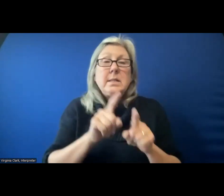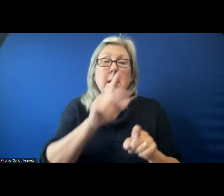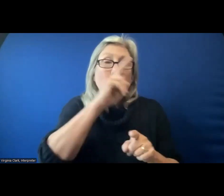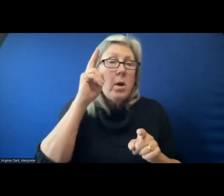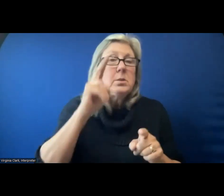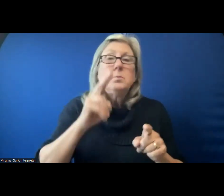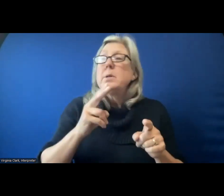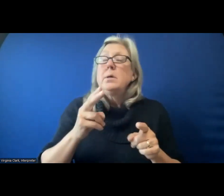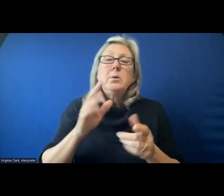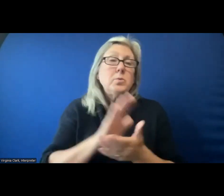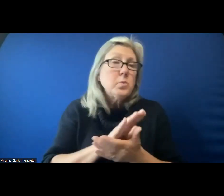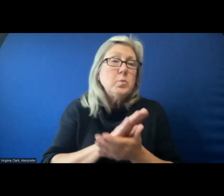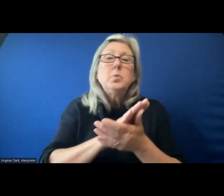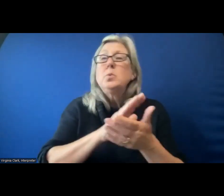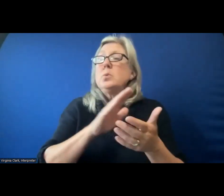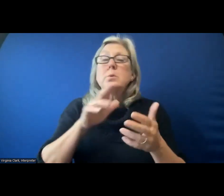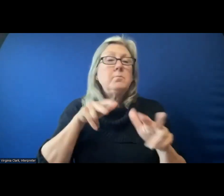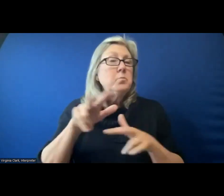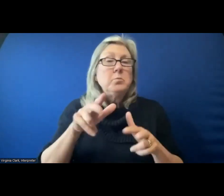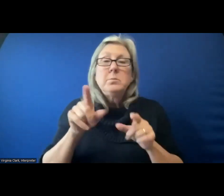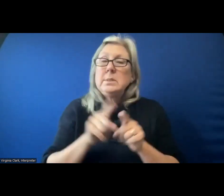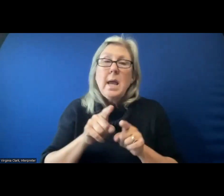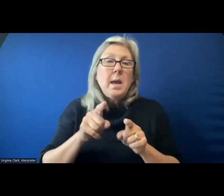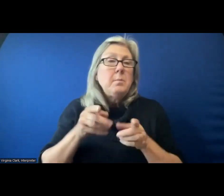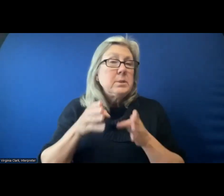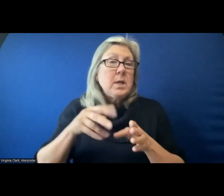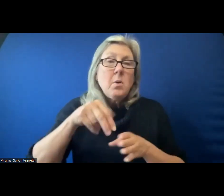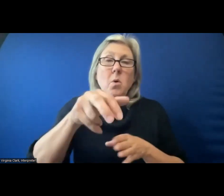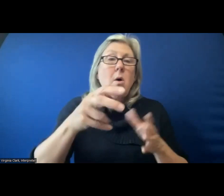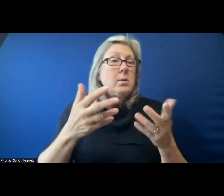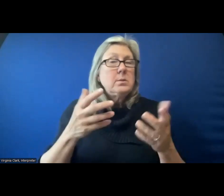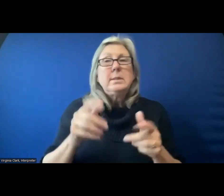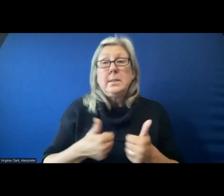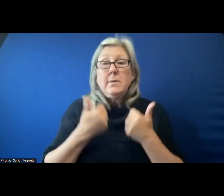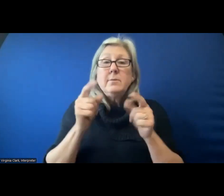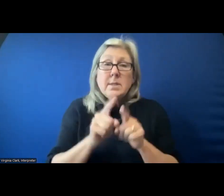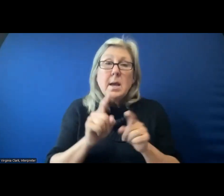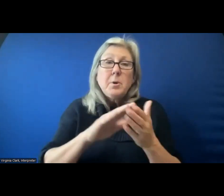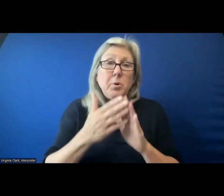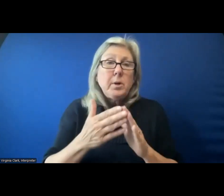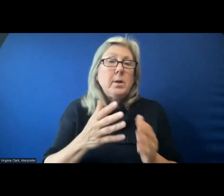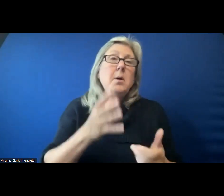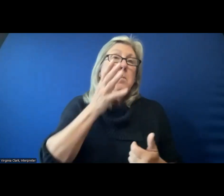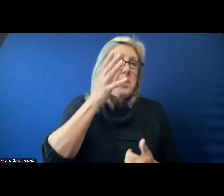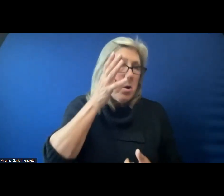and work in the same community. We are parents, we are students, we are children, we are teachers,